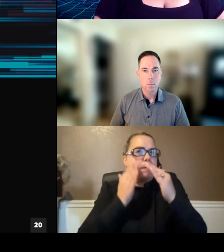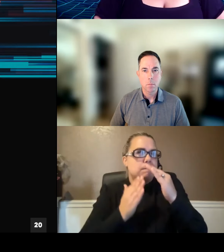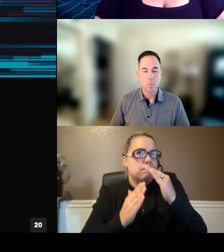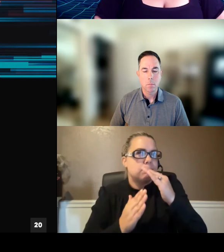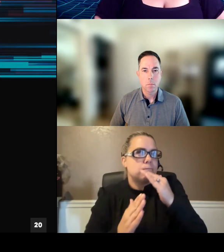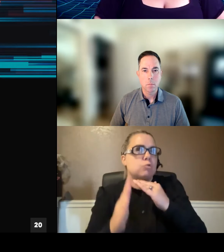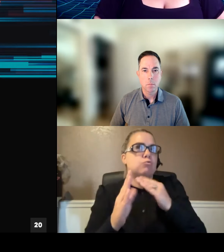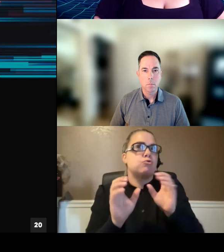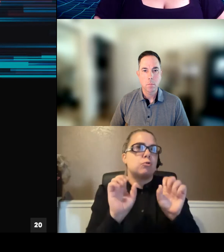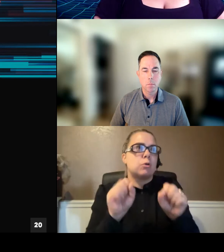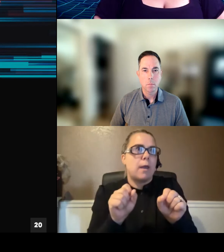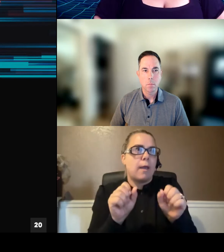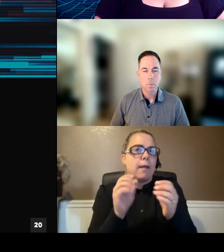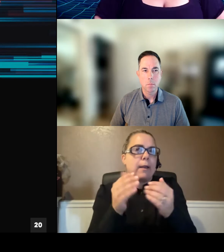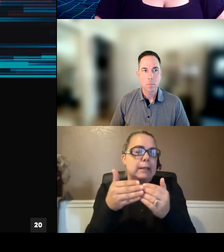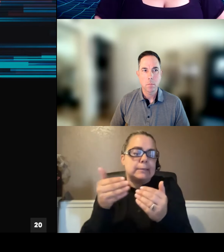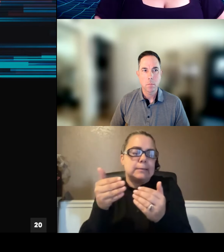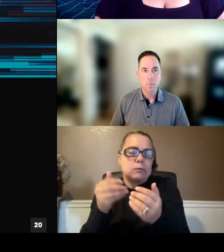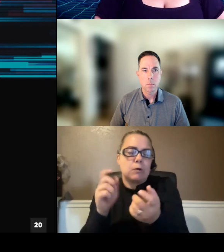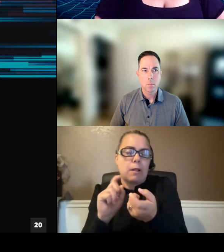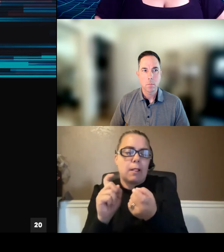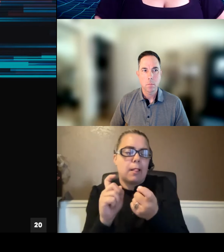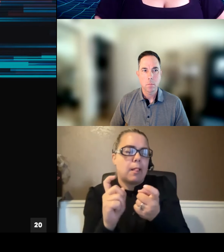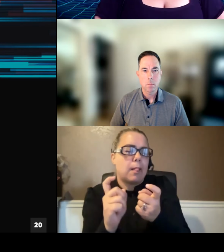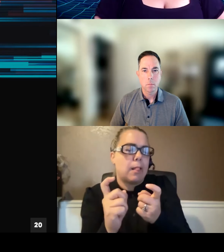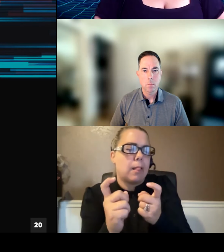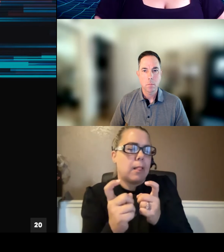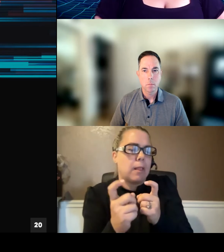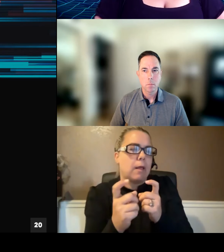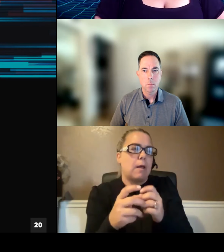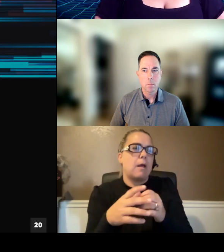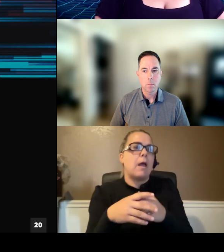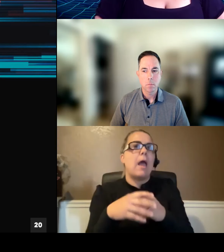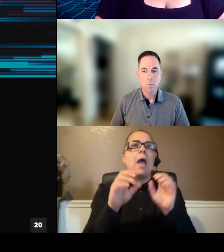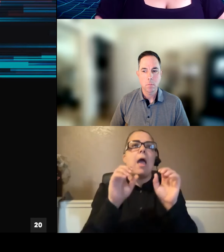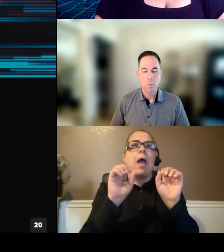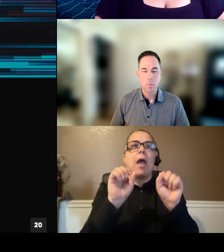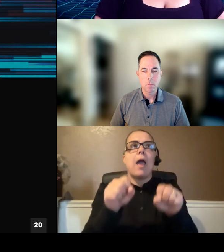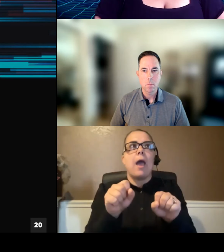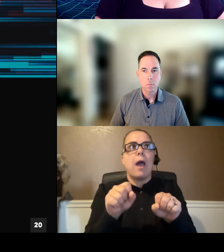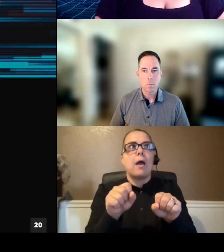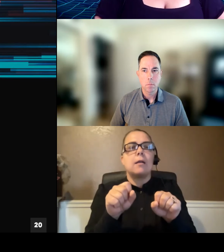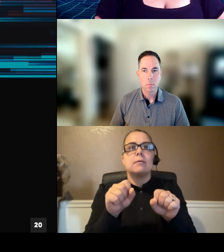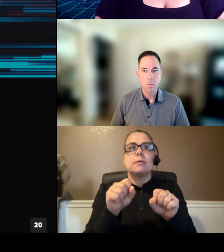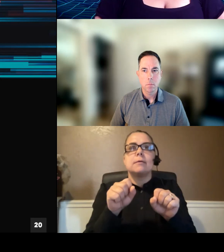to develop things that that will allow companies, allow applications to provide